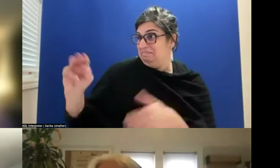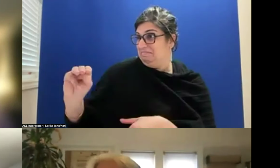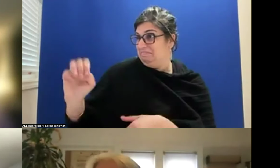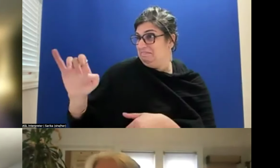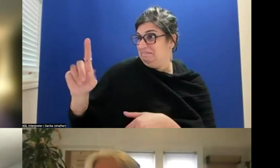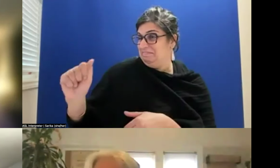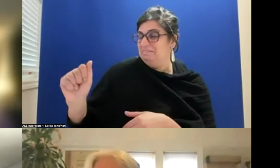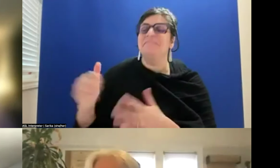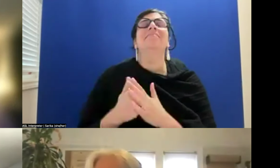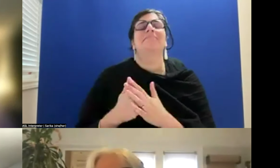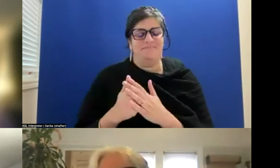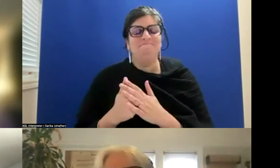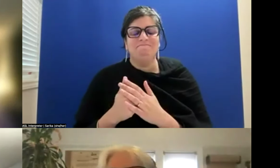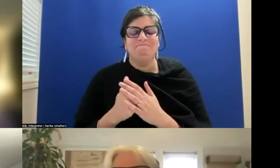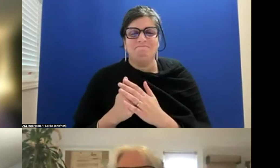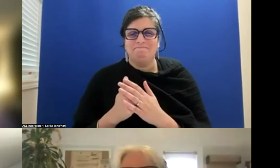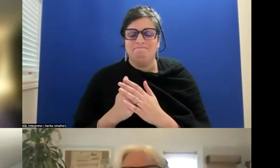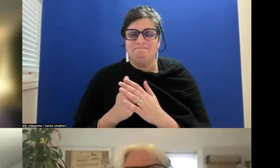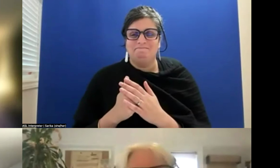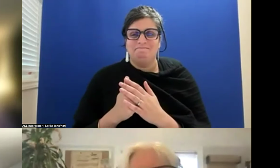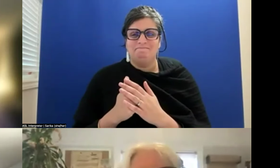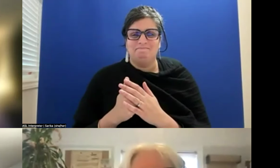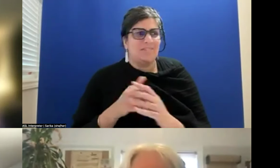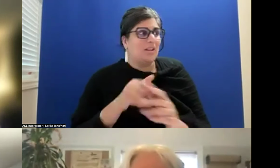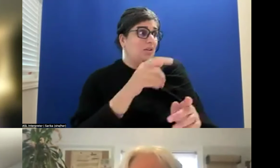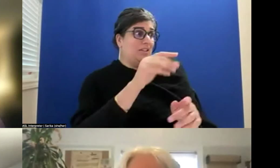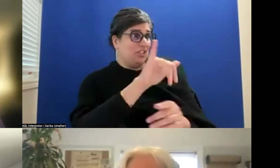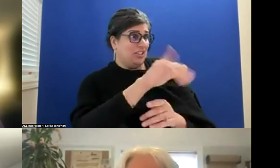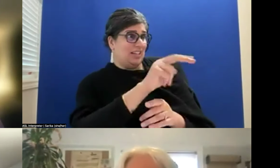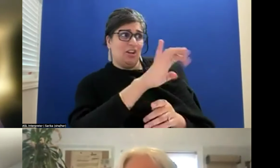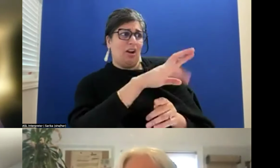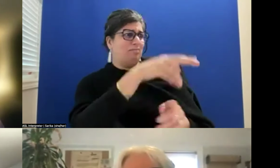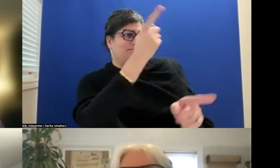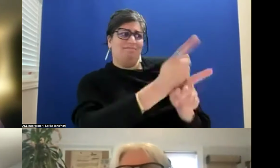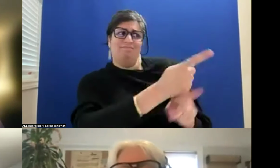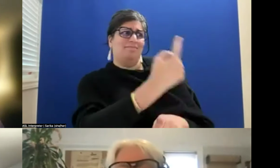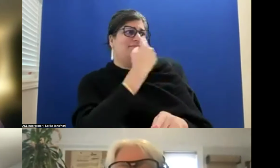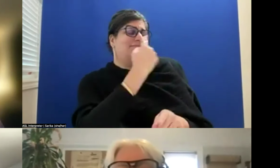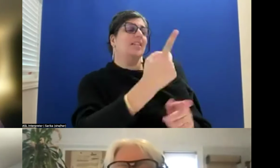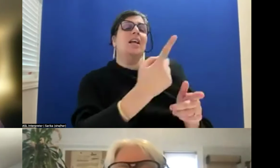I, spot, like and I think yeah, I think if you're doing if you're doing work